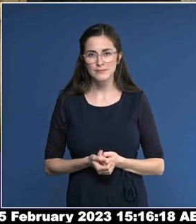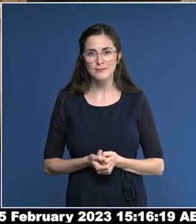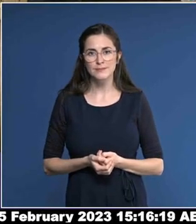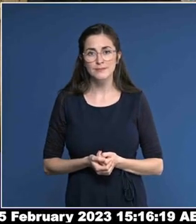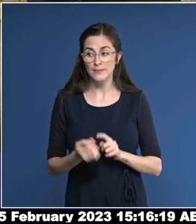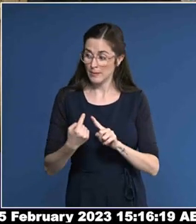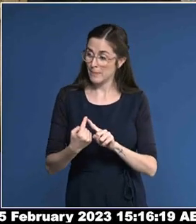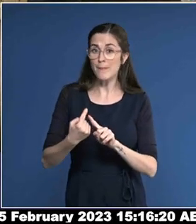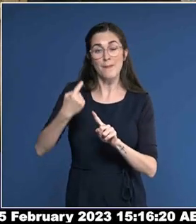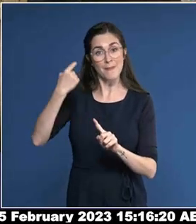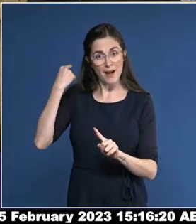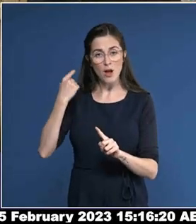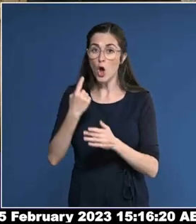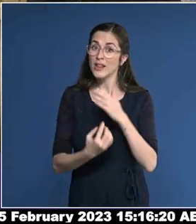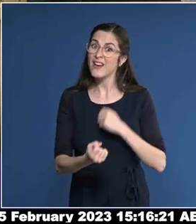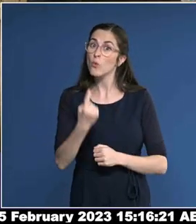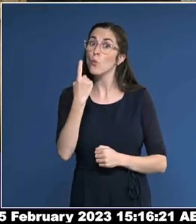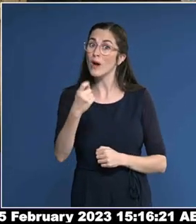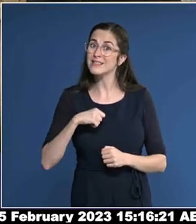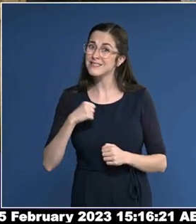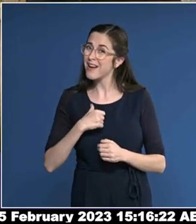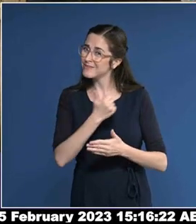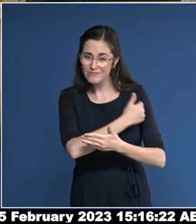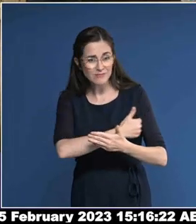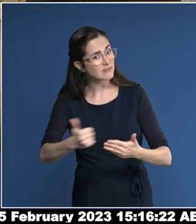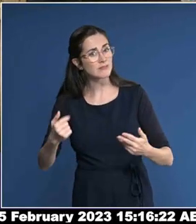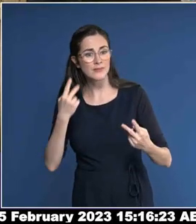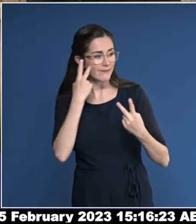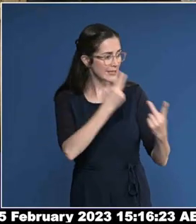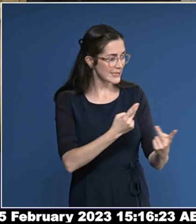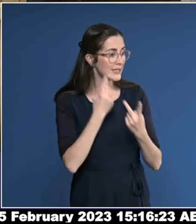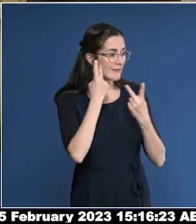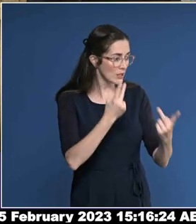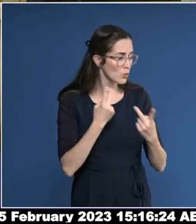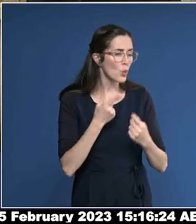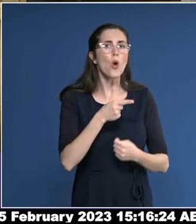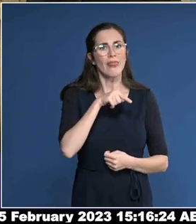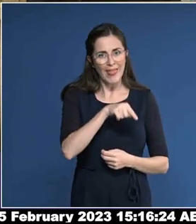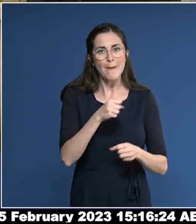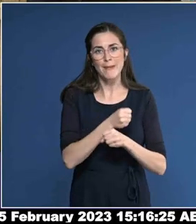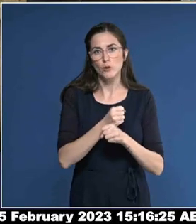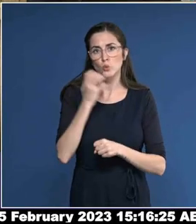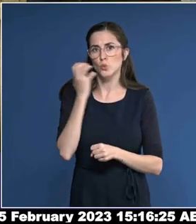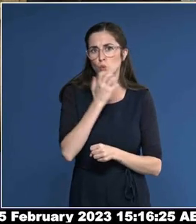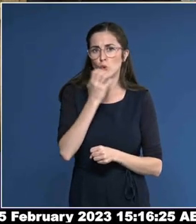staff member only provide support, and we know the risks involved in that. And we don't have actually any situations where that's the case.